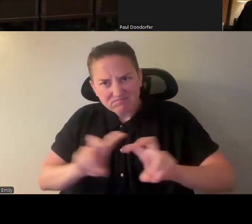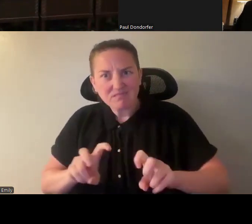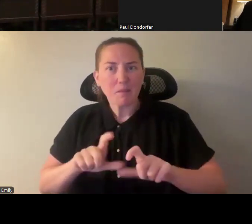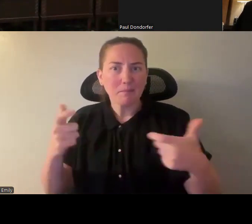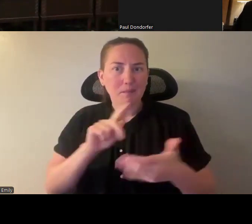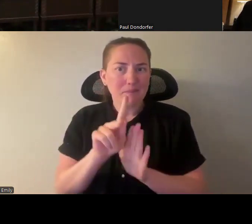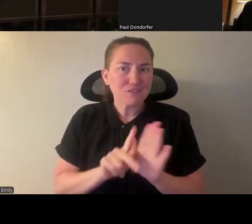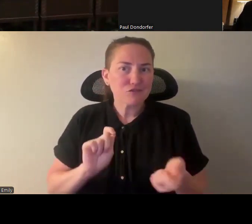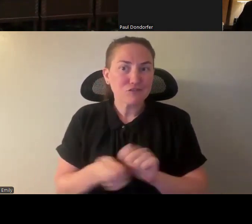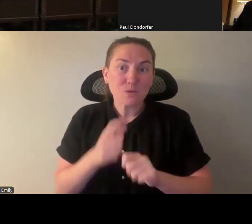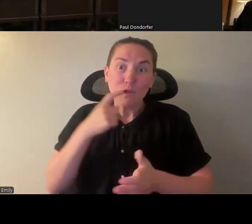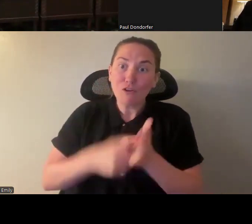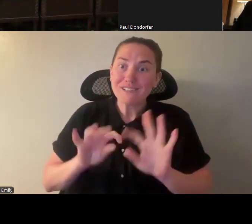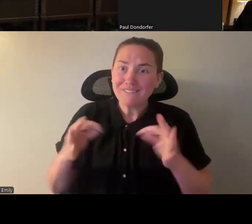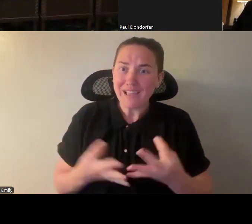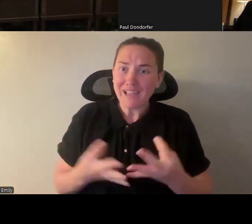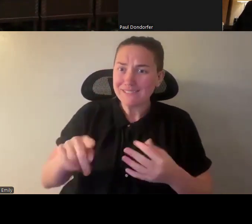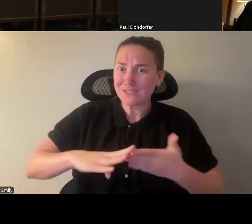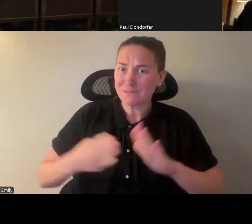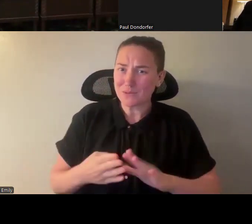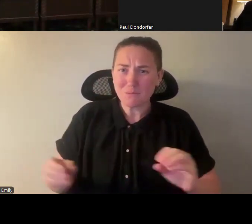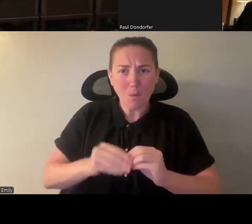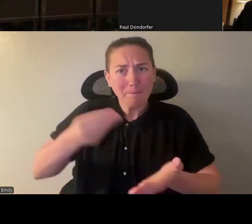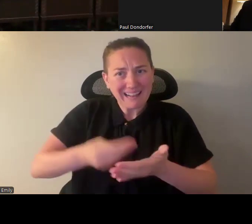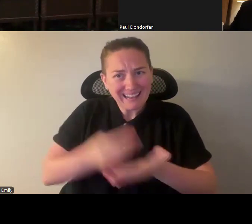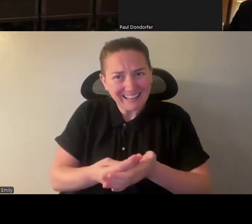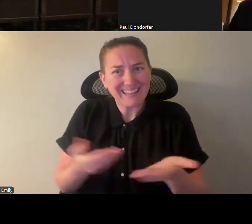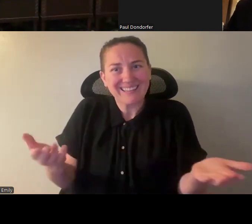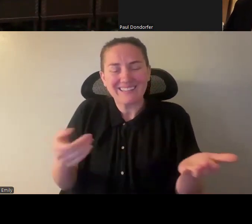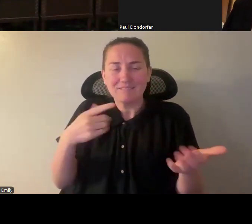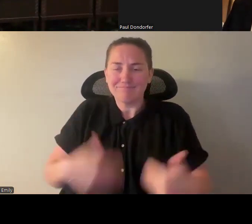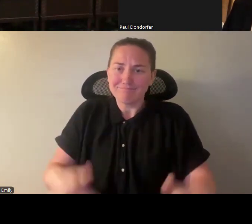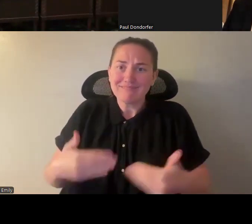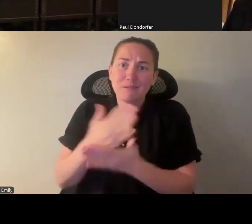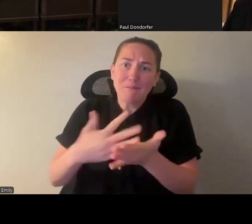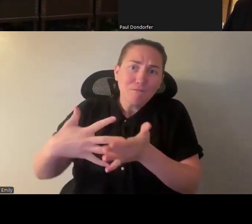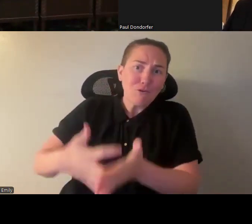families in this community more money These are some of our most vulnerable families some of our